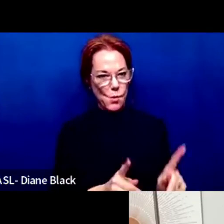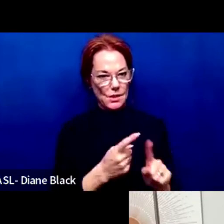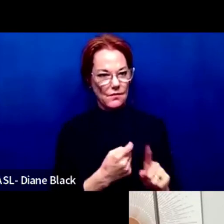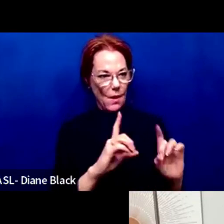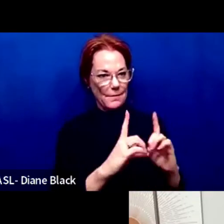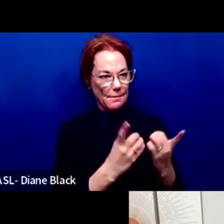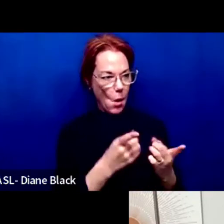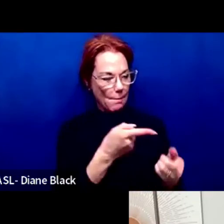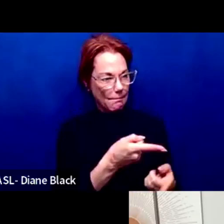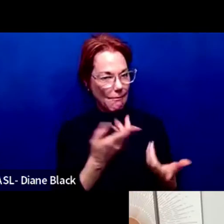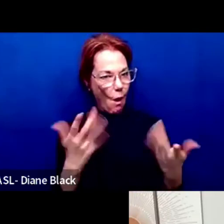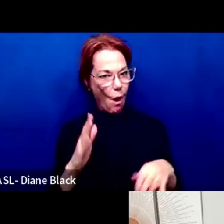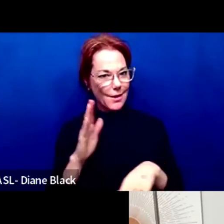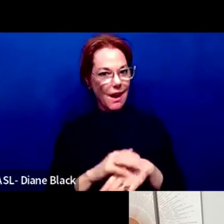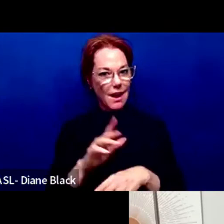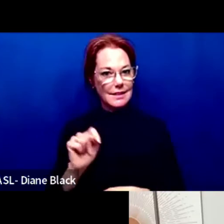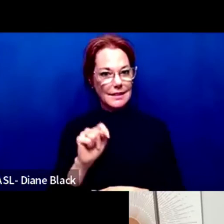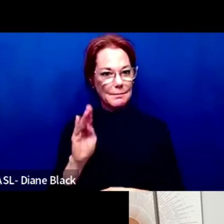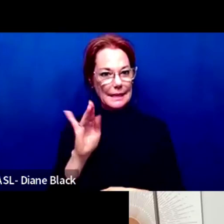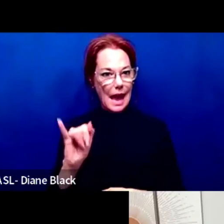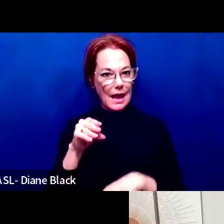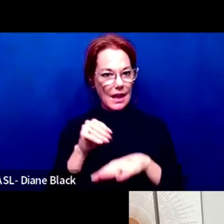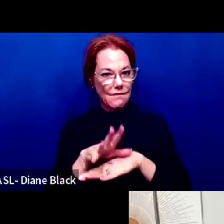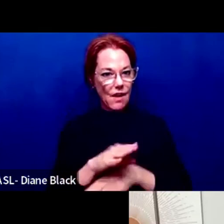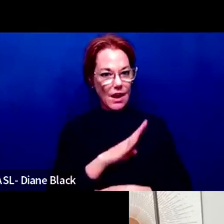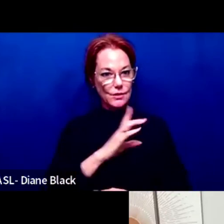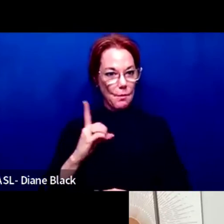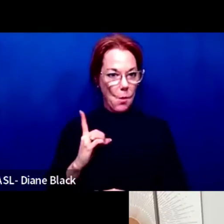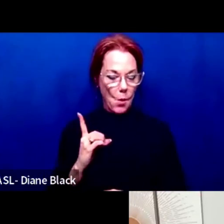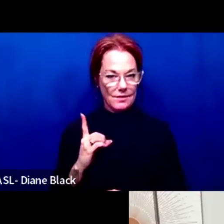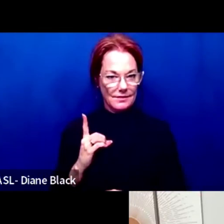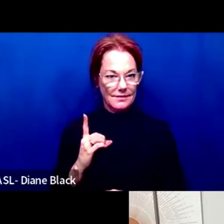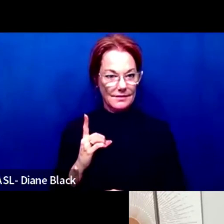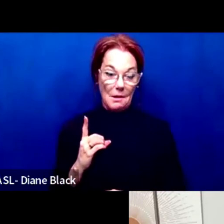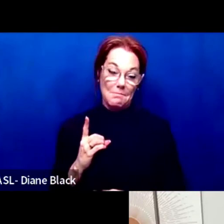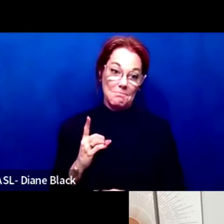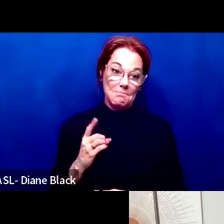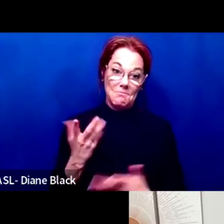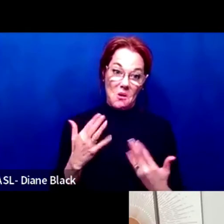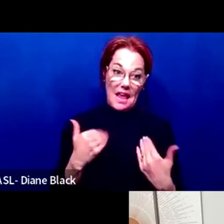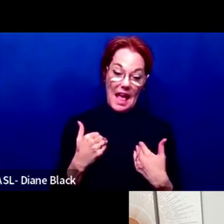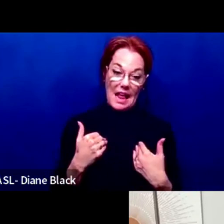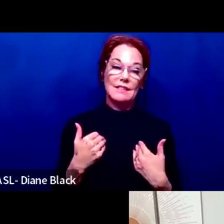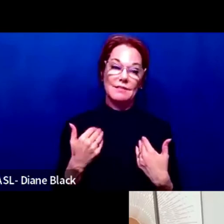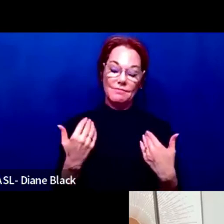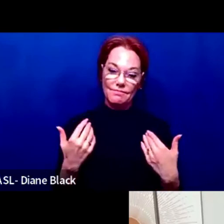our TBI advisory board in our state. Just by chance, we already had this working relationship we already had, we